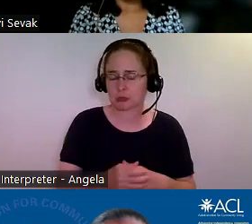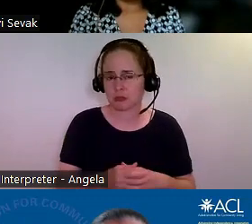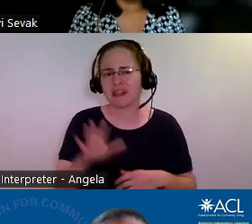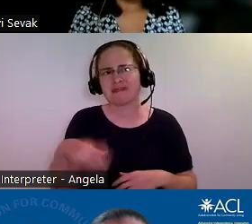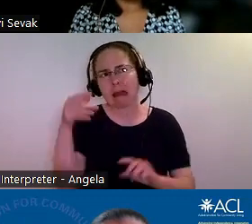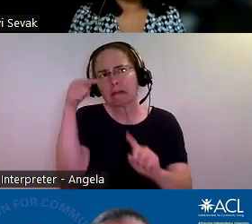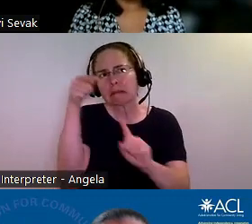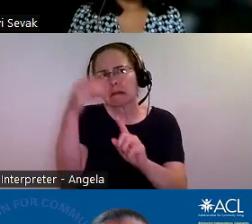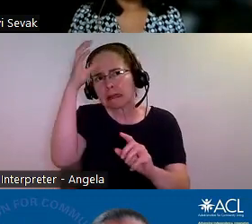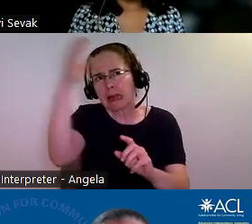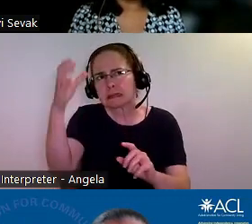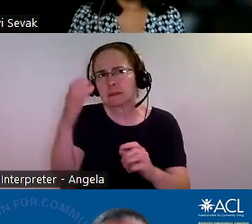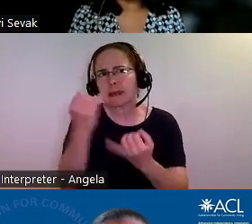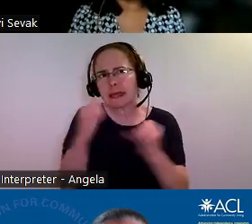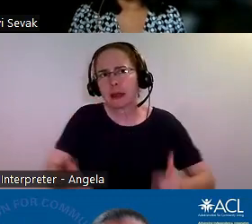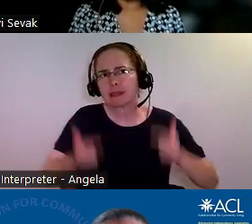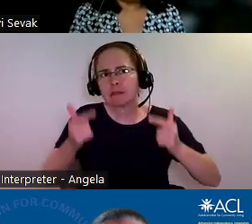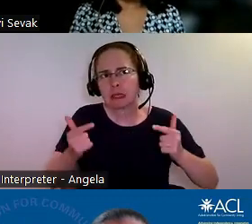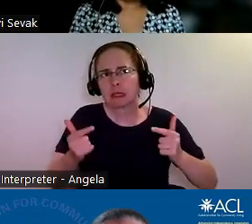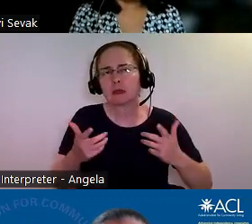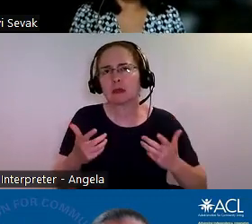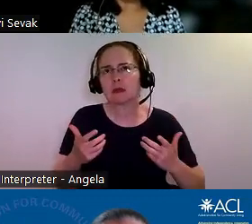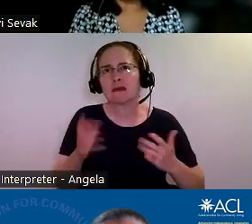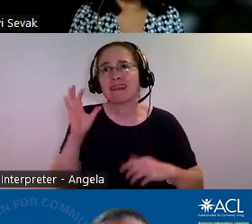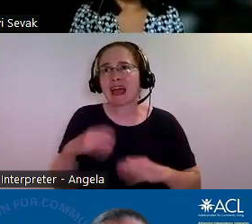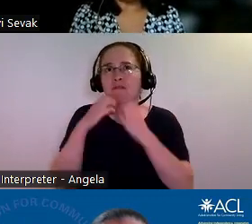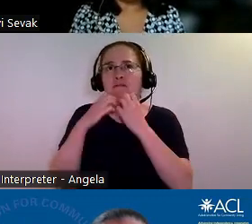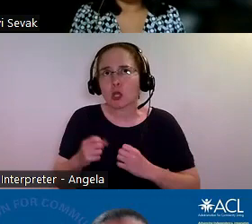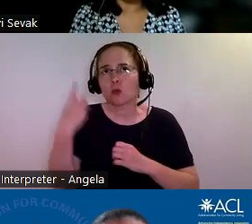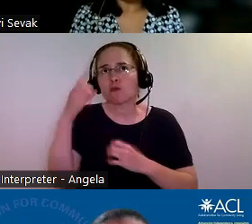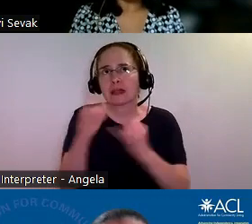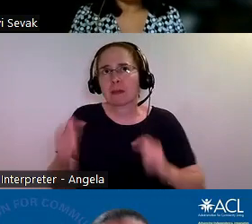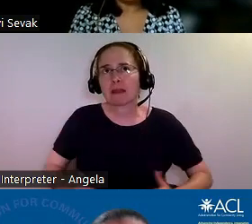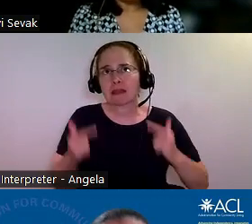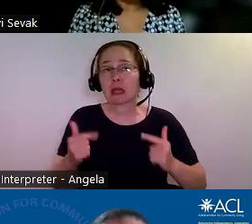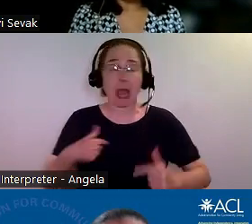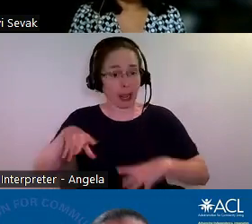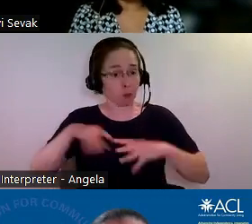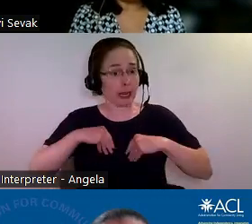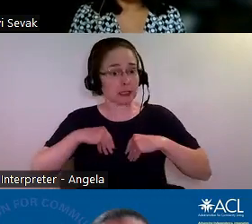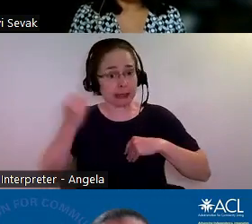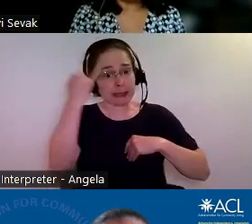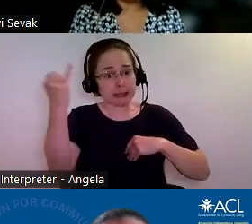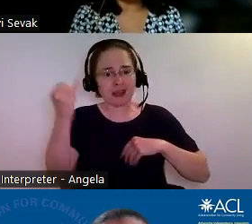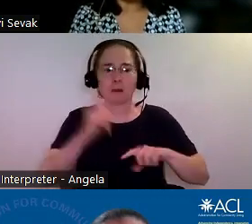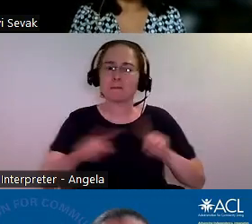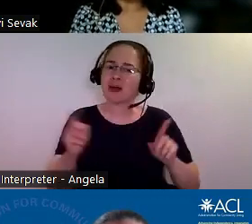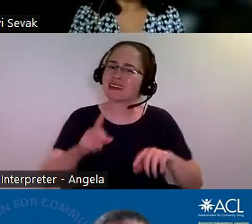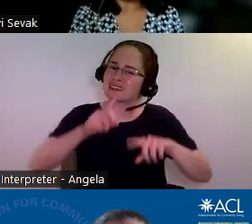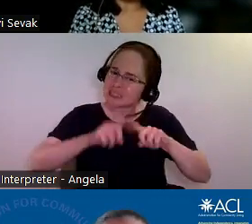living and the value of independent living while I embrace it, varies from culture to culture. So,